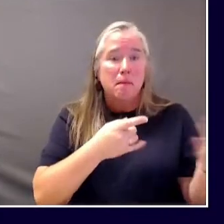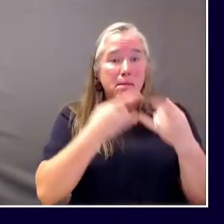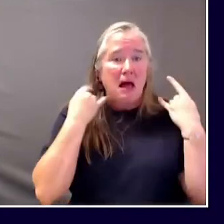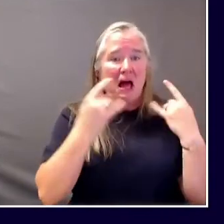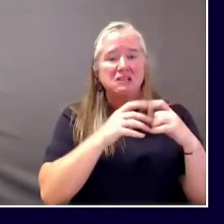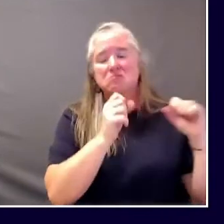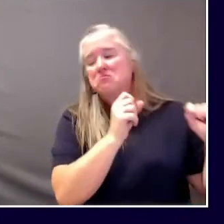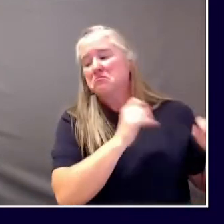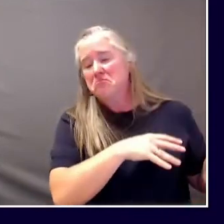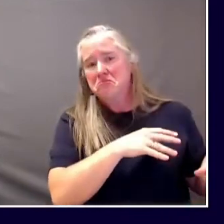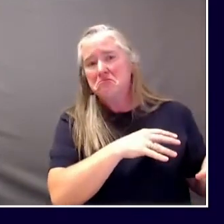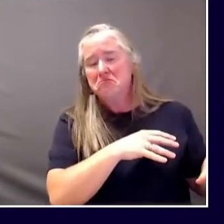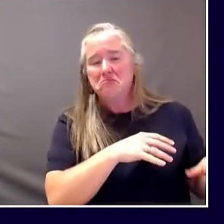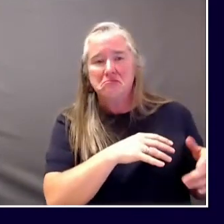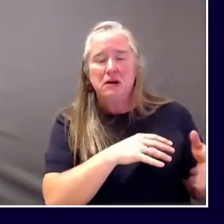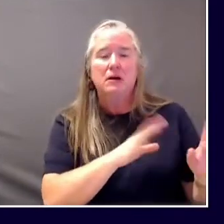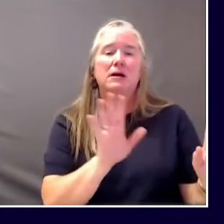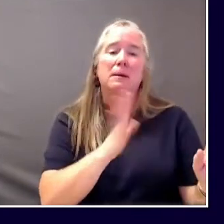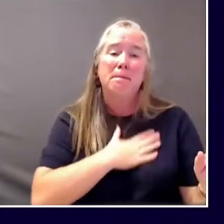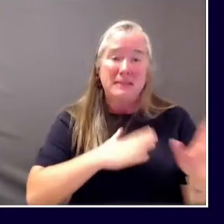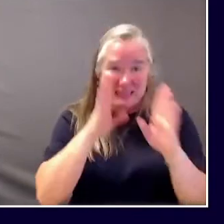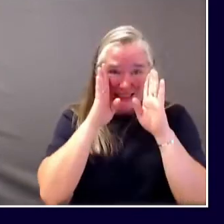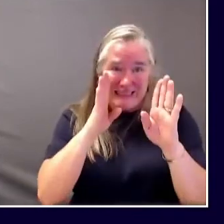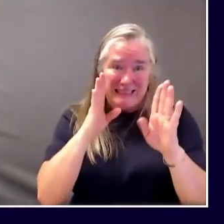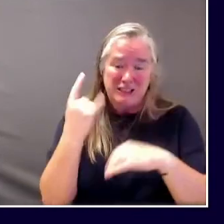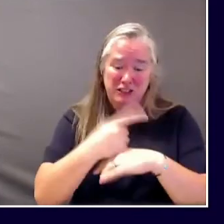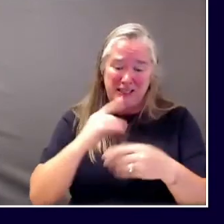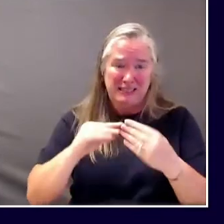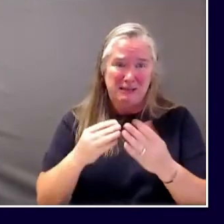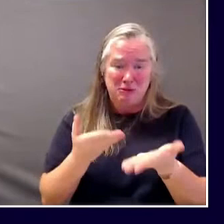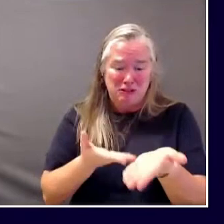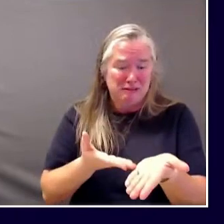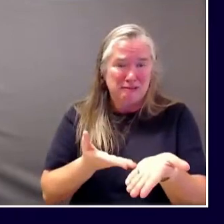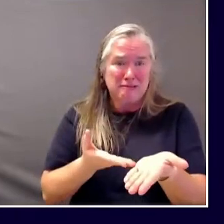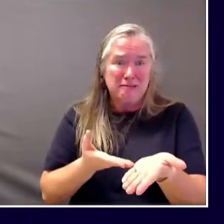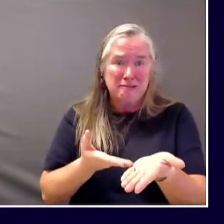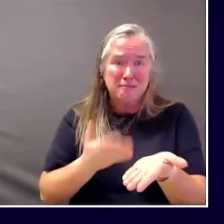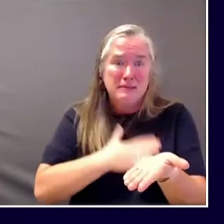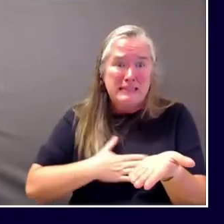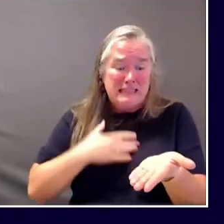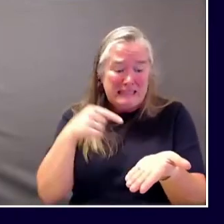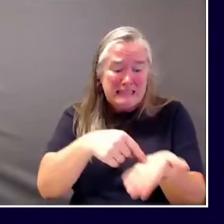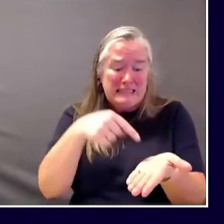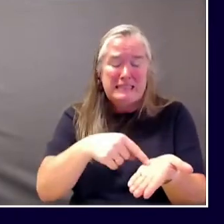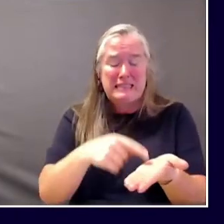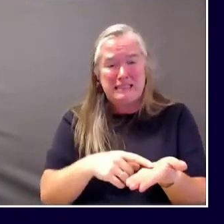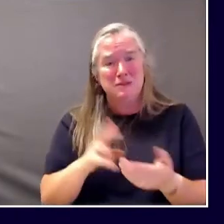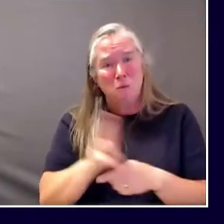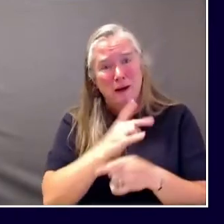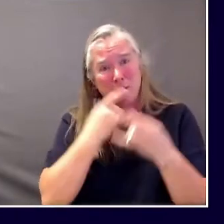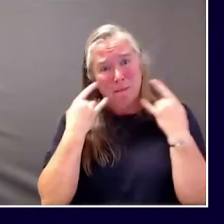call to do so